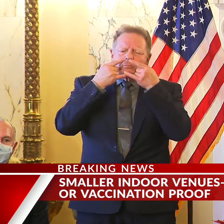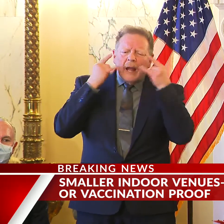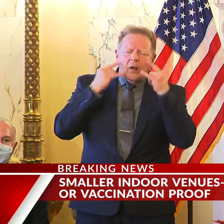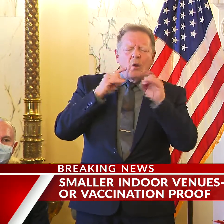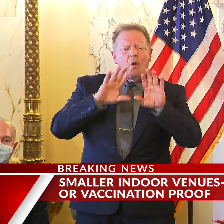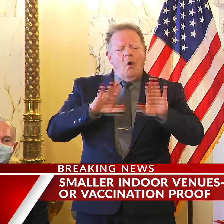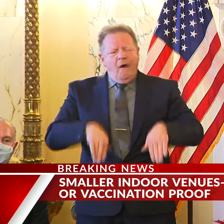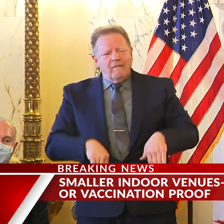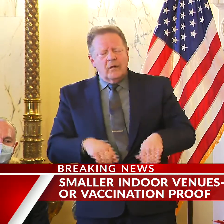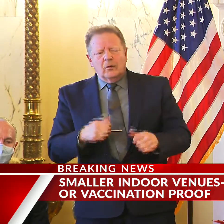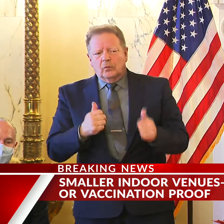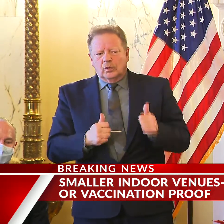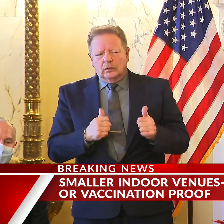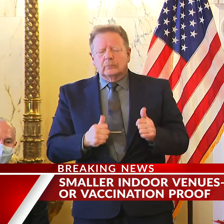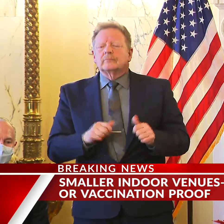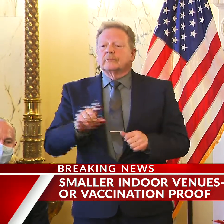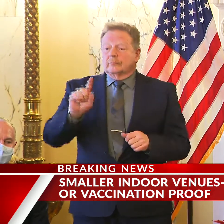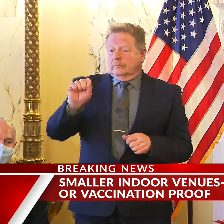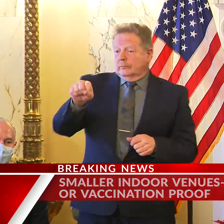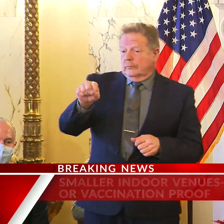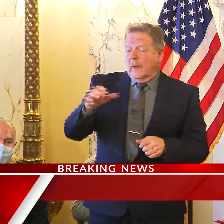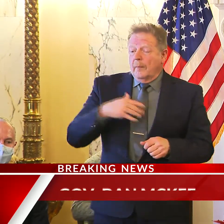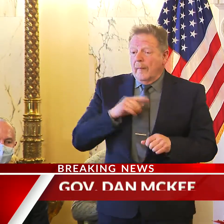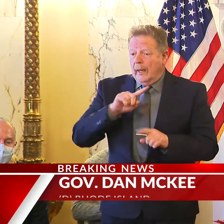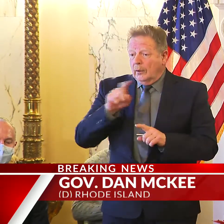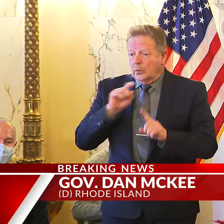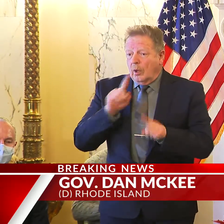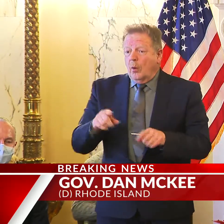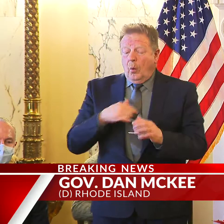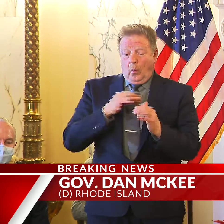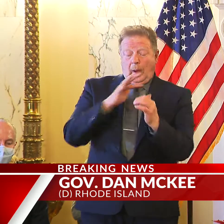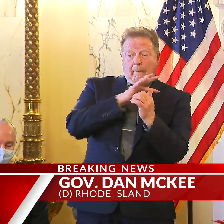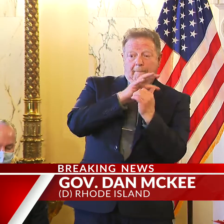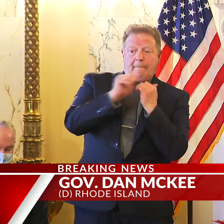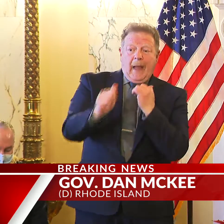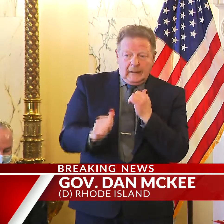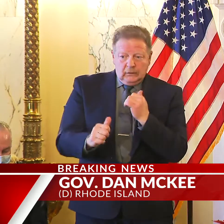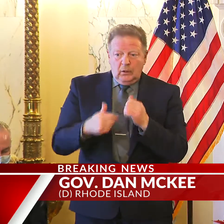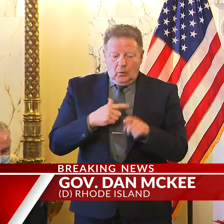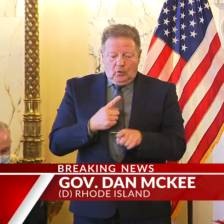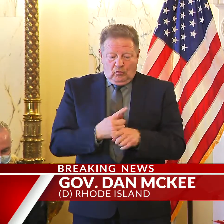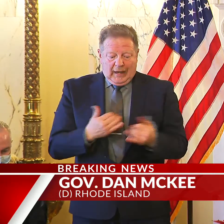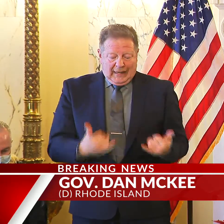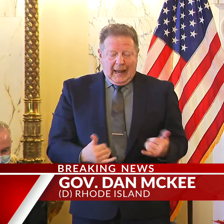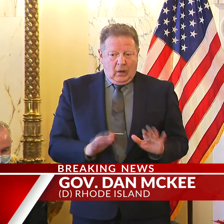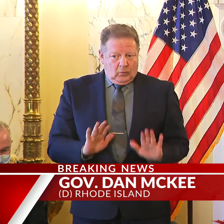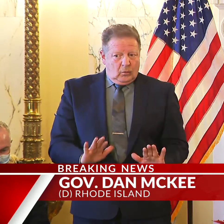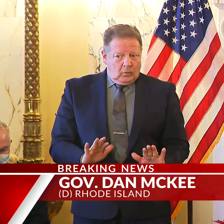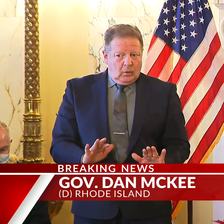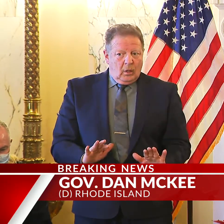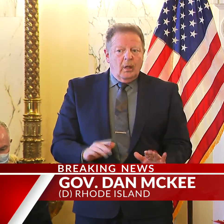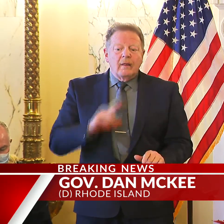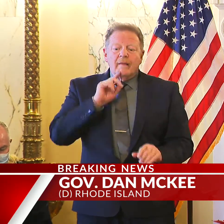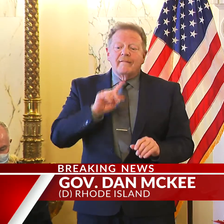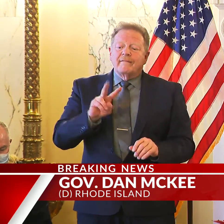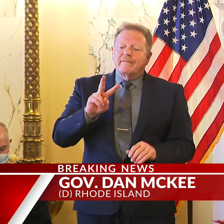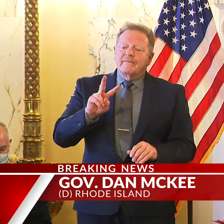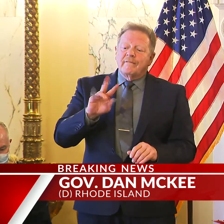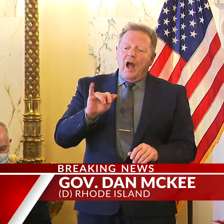IS GOING TO SAY TO YOU, YOU KNOW WHAT WE DID WELL, LET'S